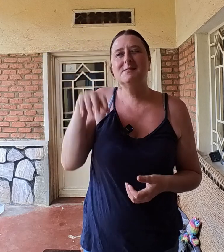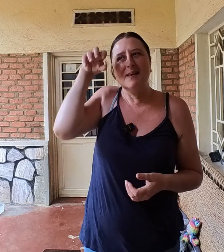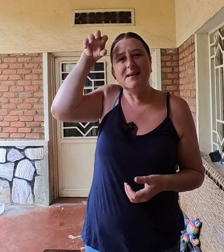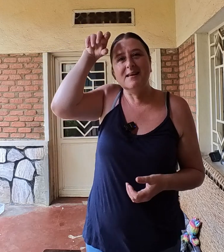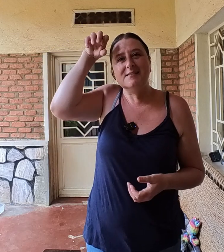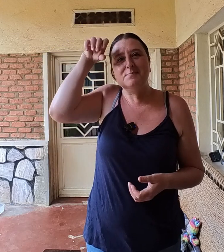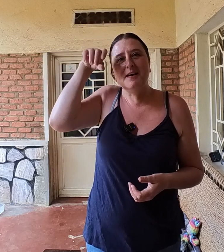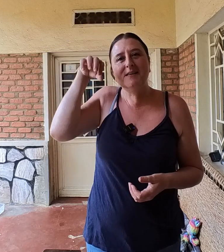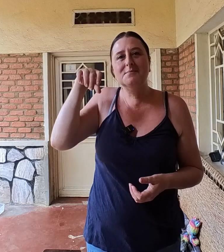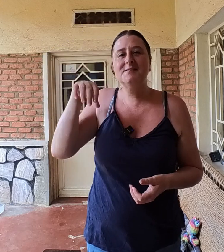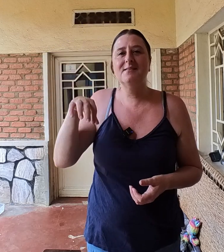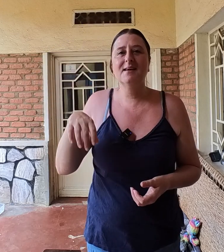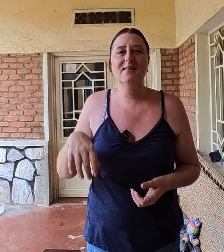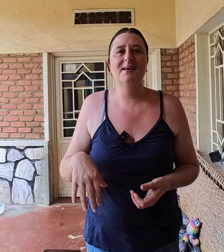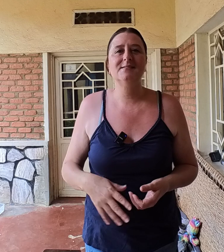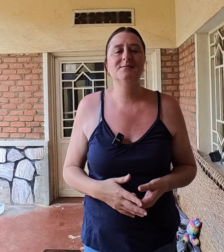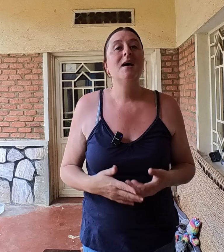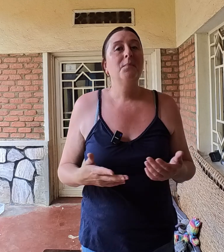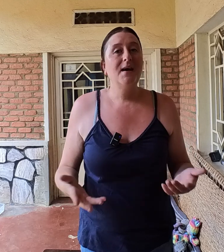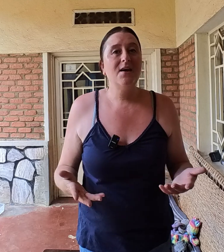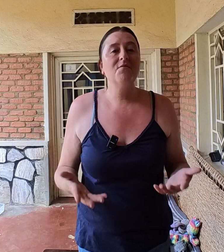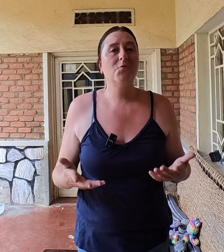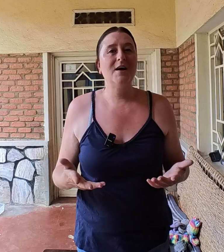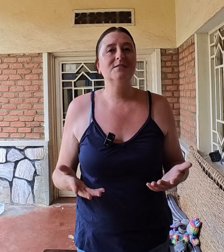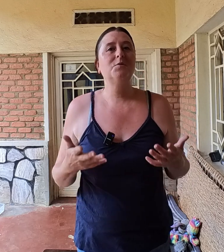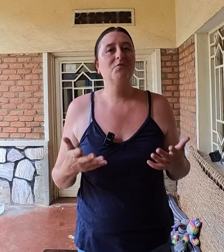It's just a little, little spider that comes down like this. But here in Rwanda, with